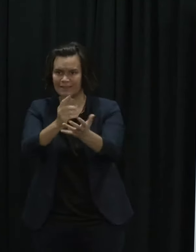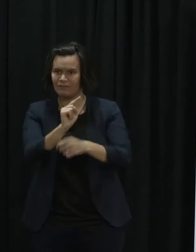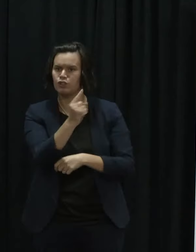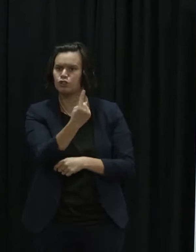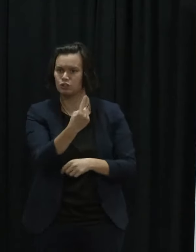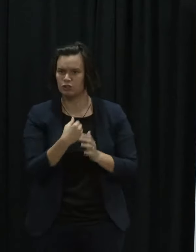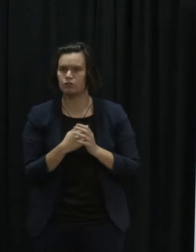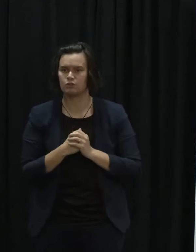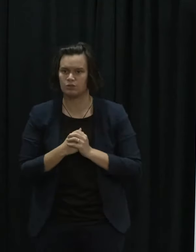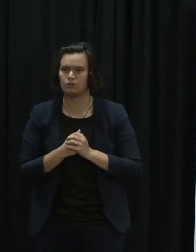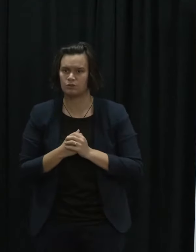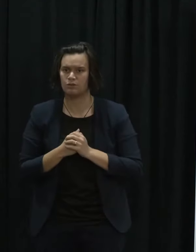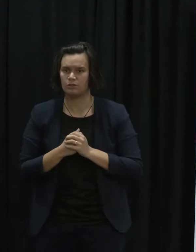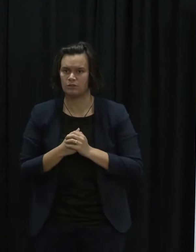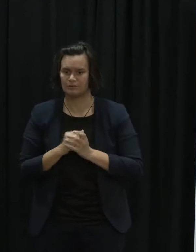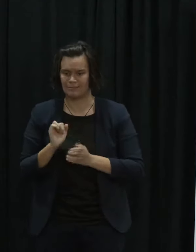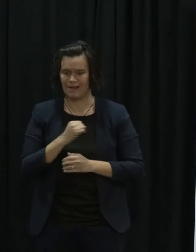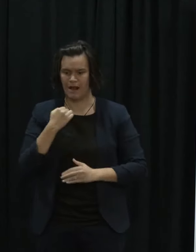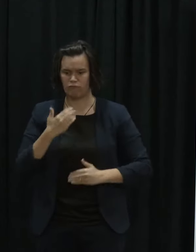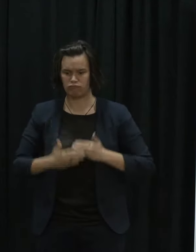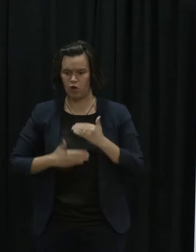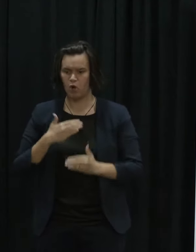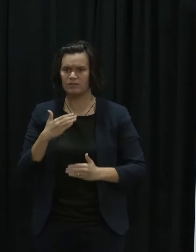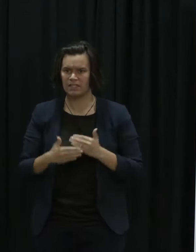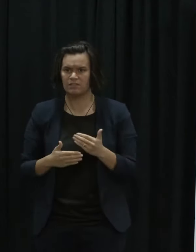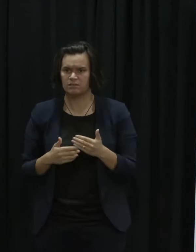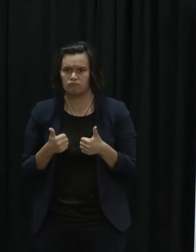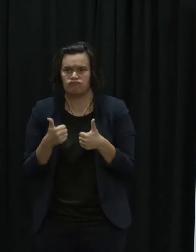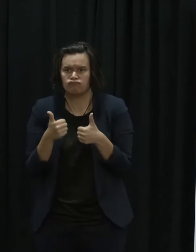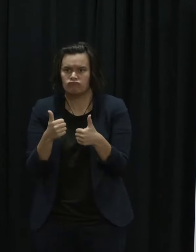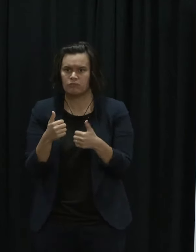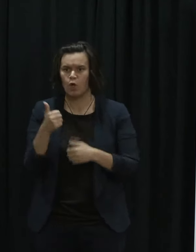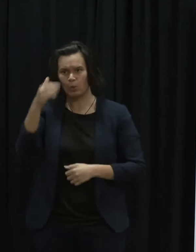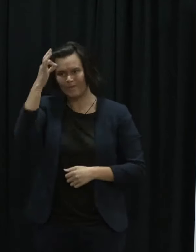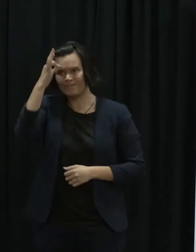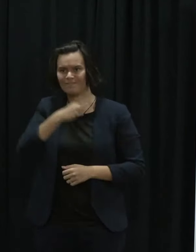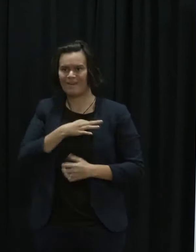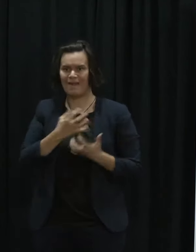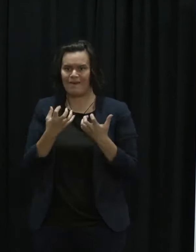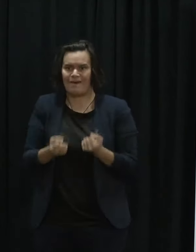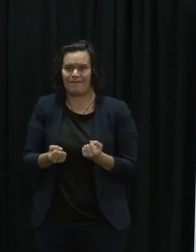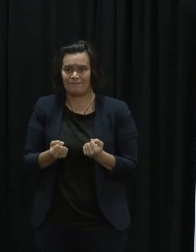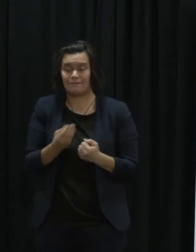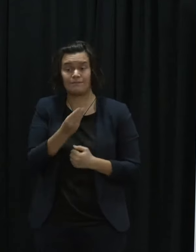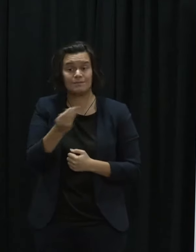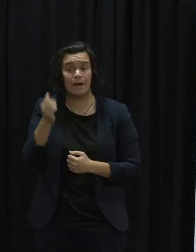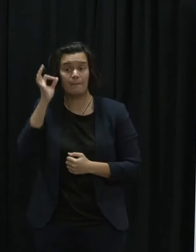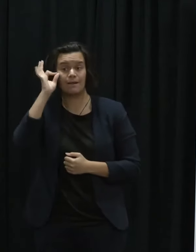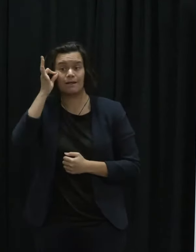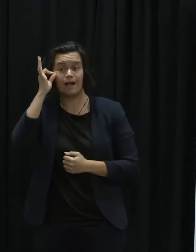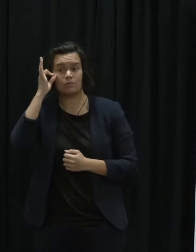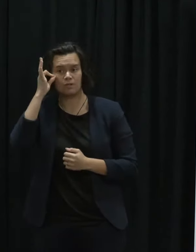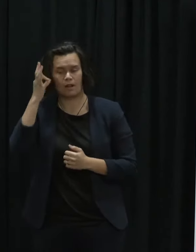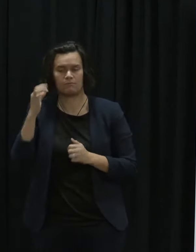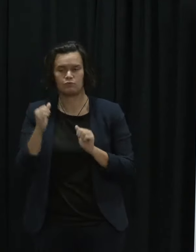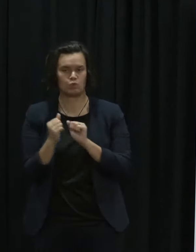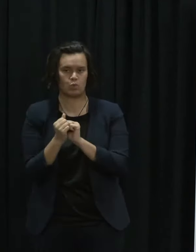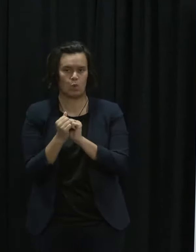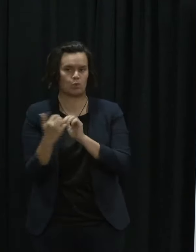to time to work with their communities over the future. We had again the heads of agreement. We were working through a